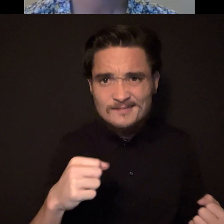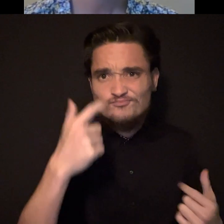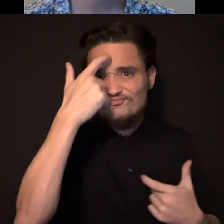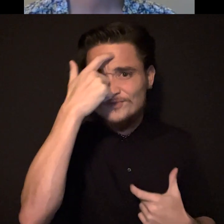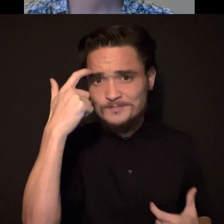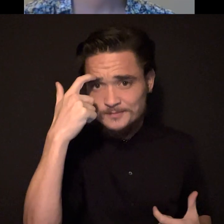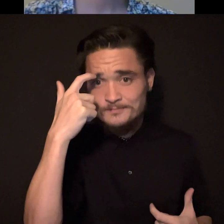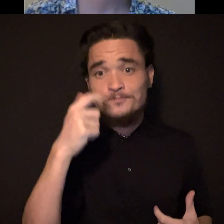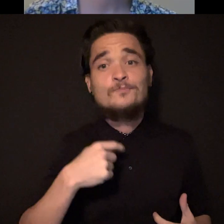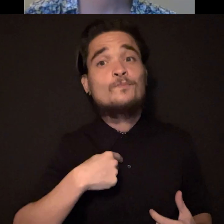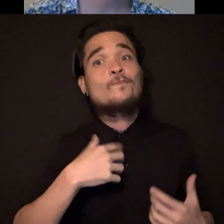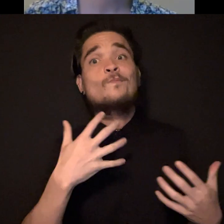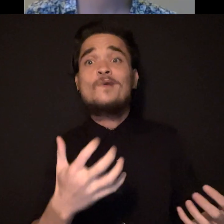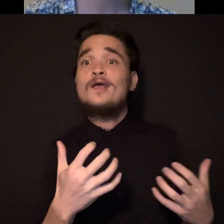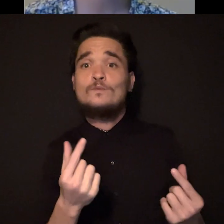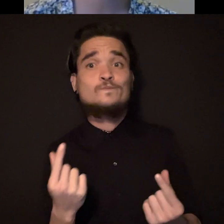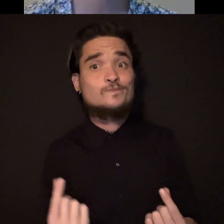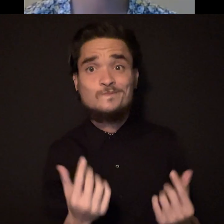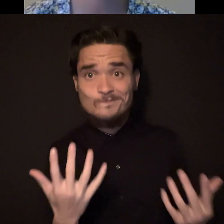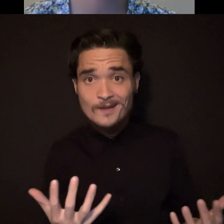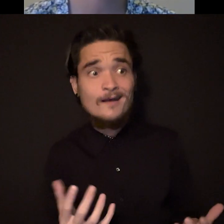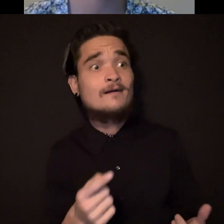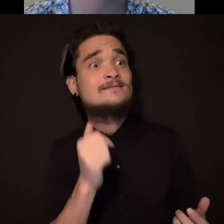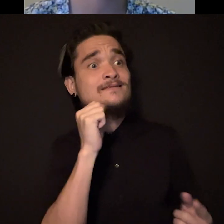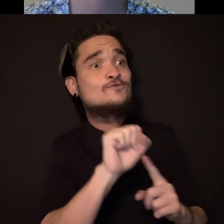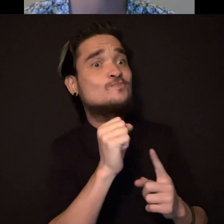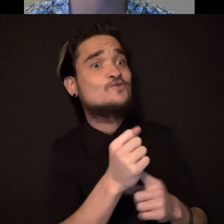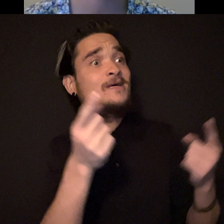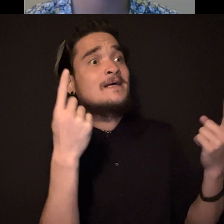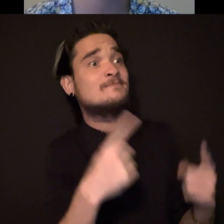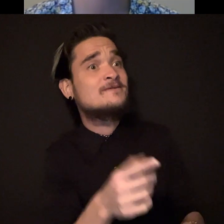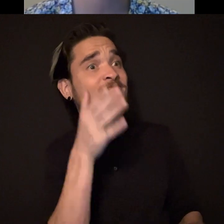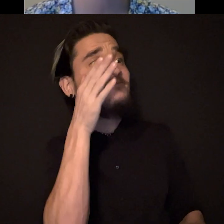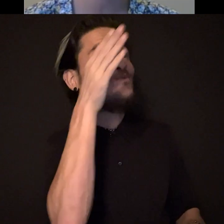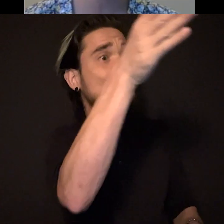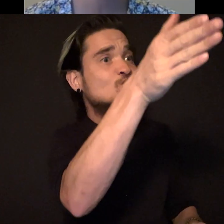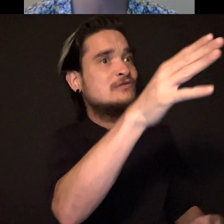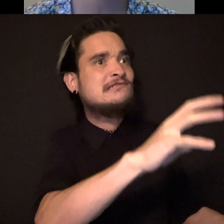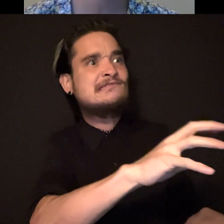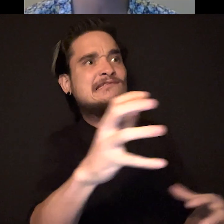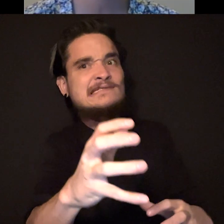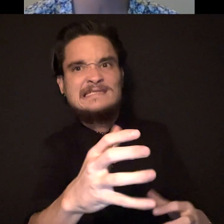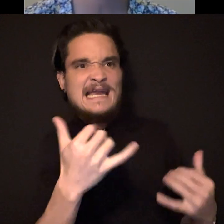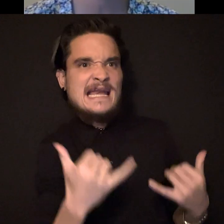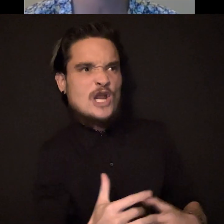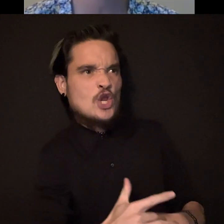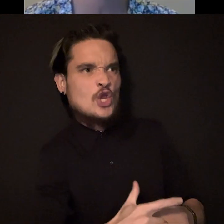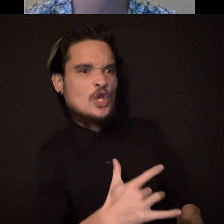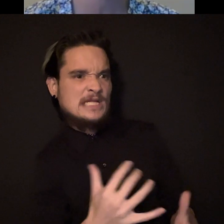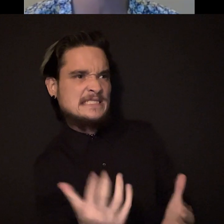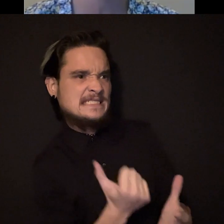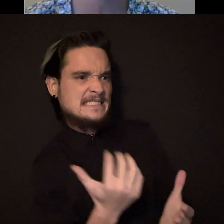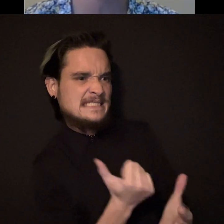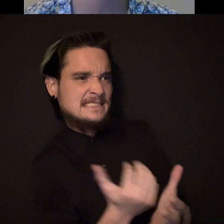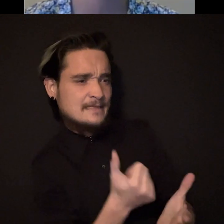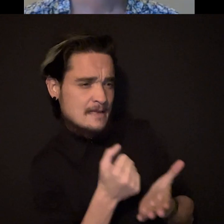One of the ways that we do that is by providing early intervention in the hopes of decreasing later needs for intervention.